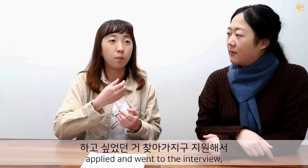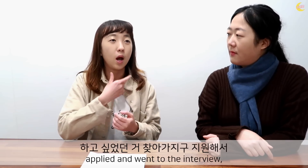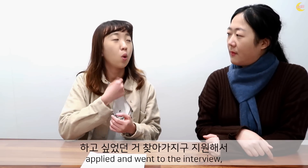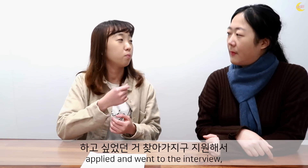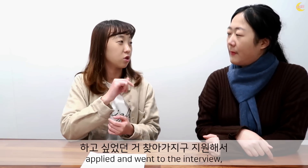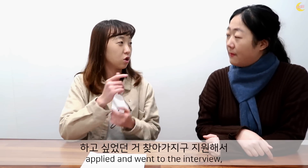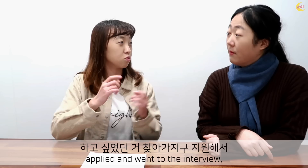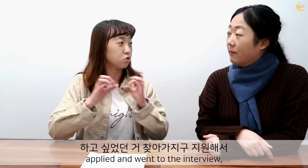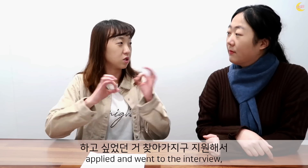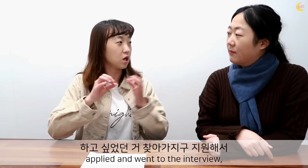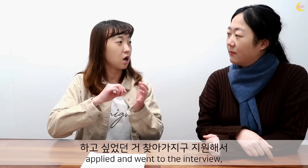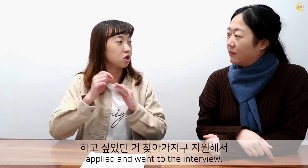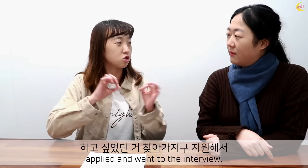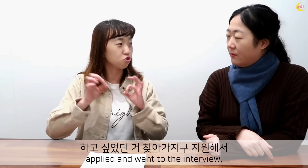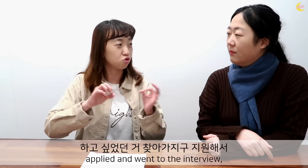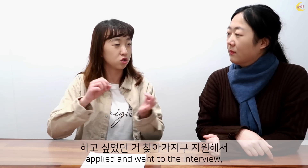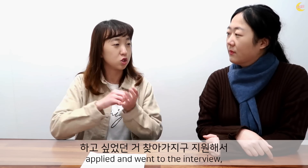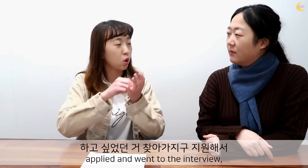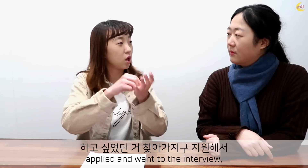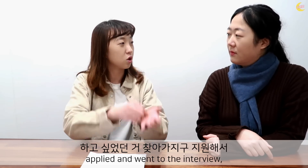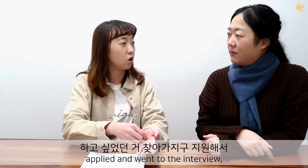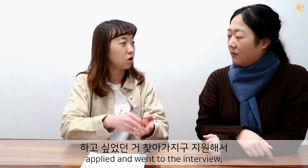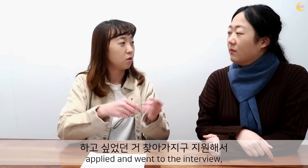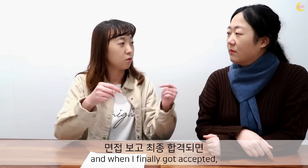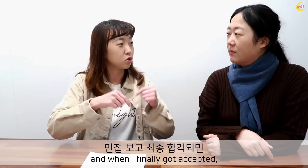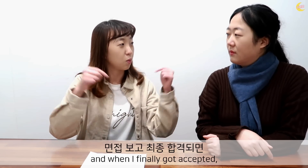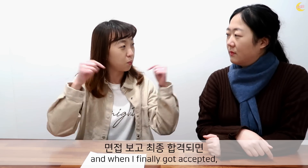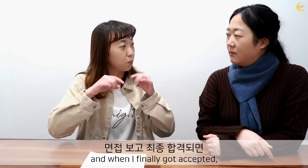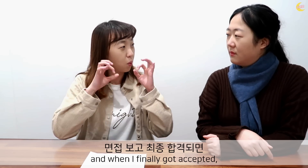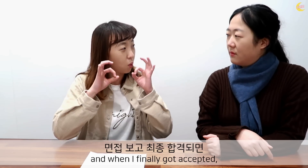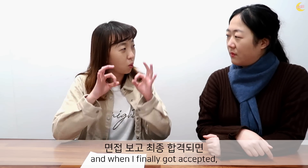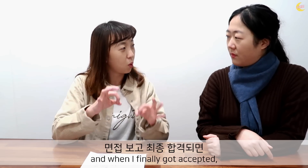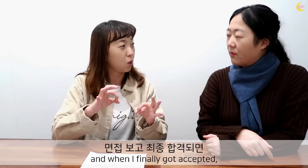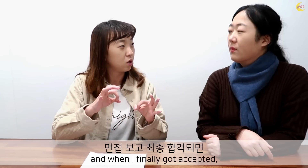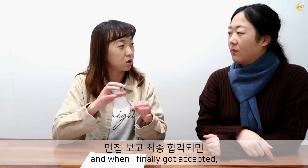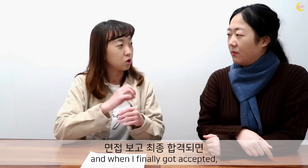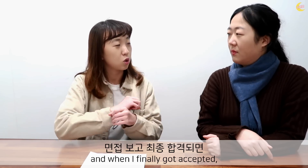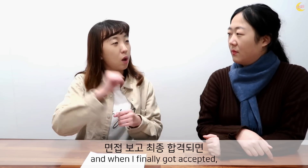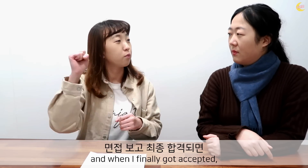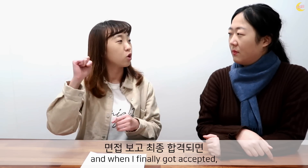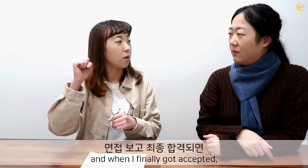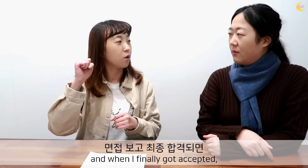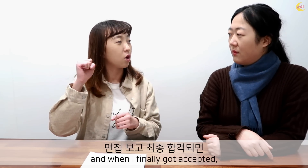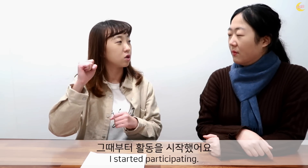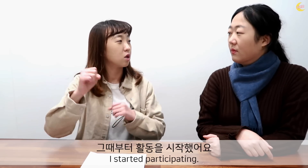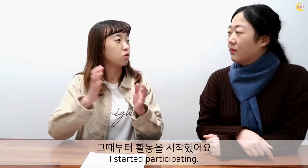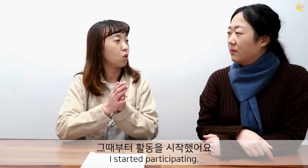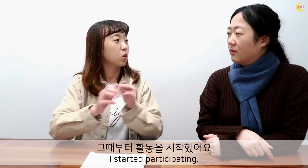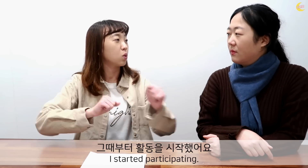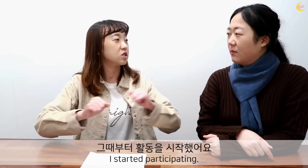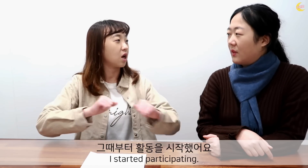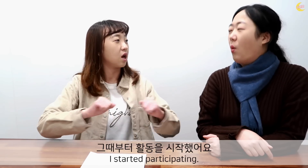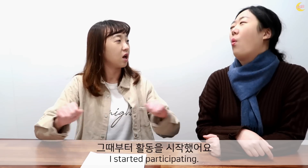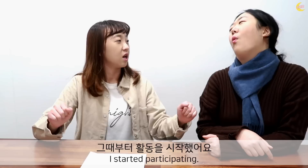applied and went to the interview, and when I finally got accepted,